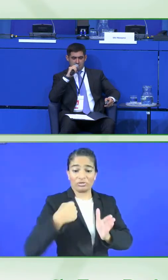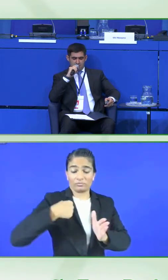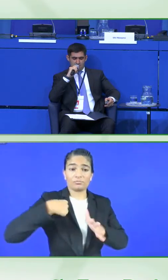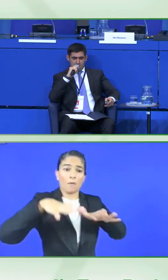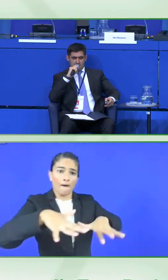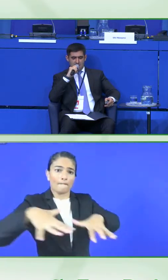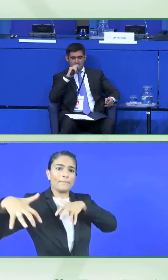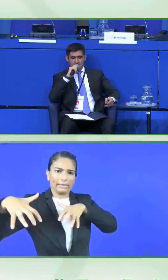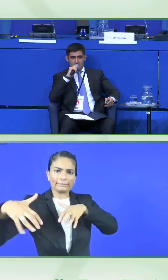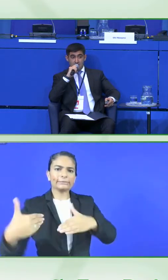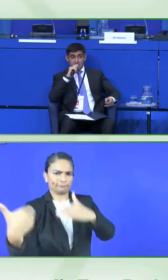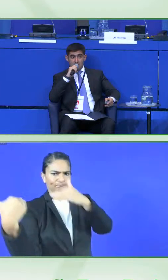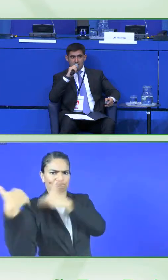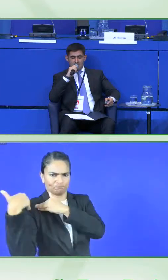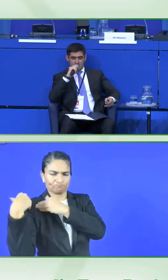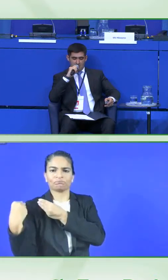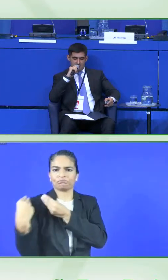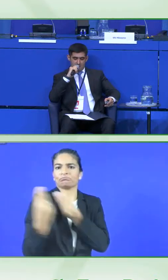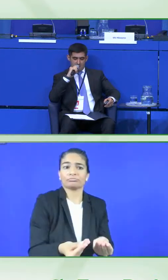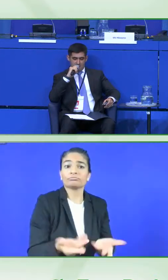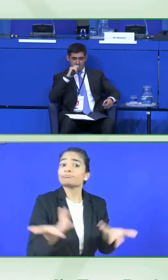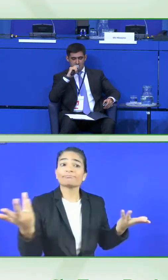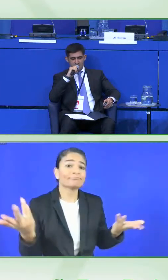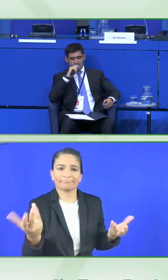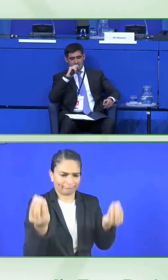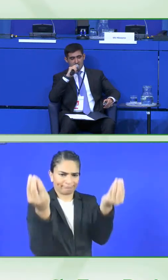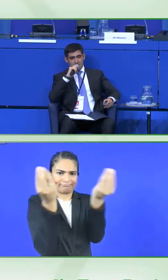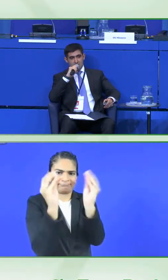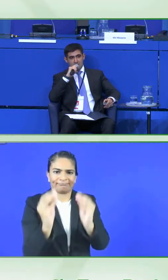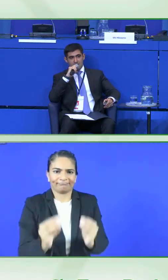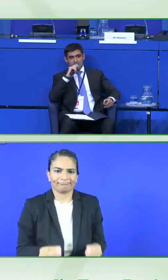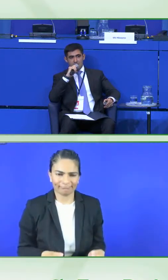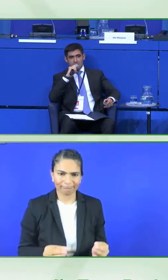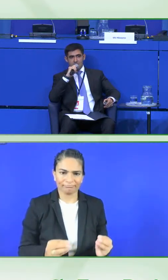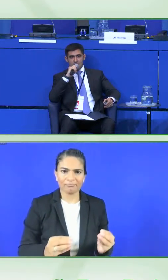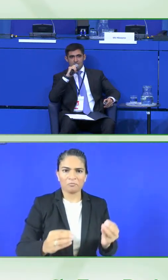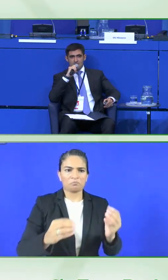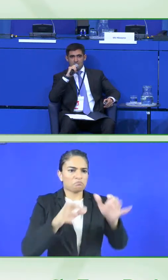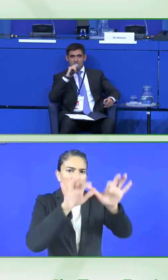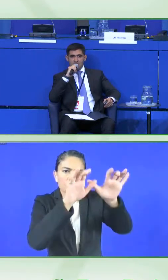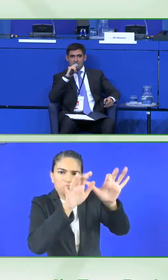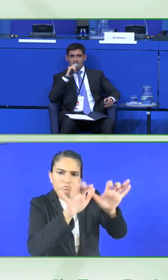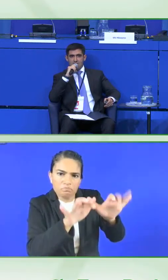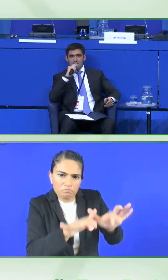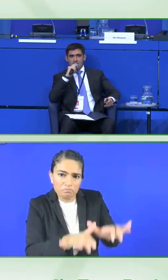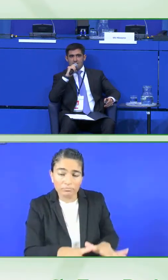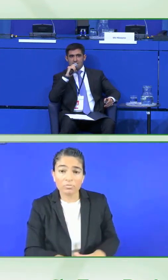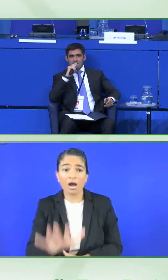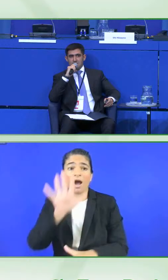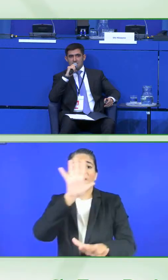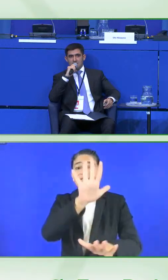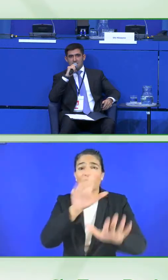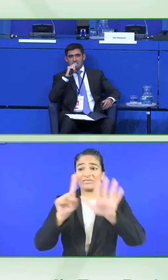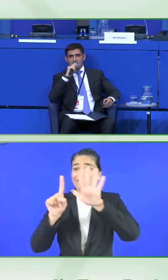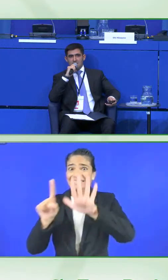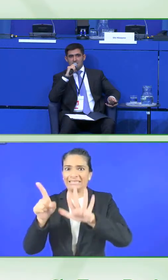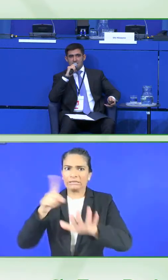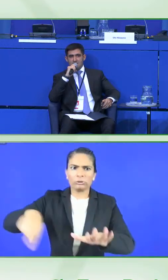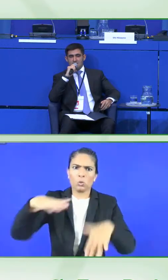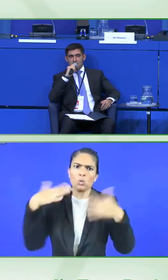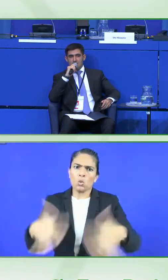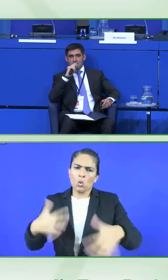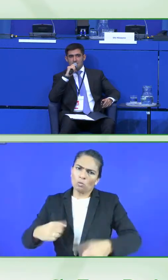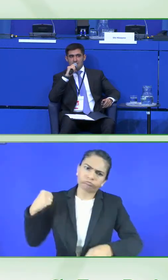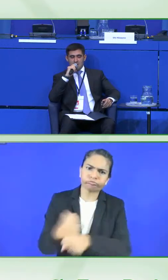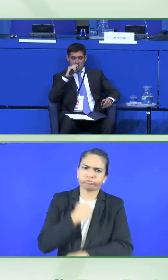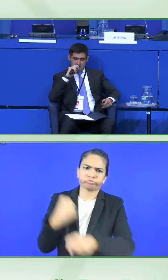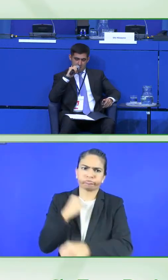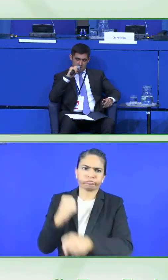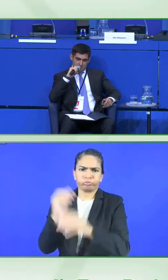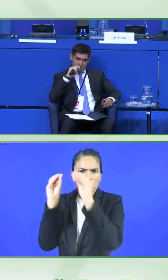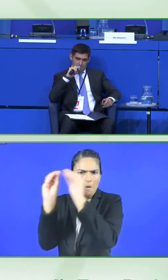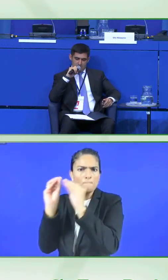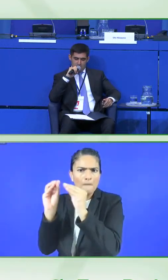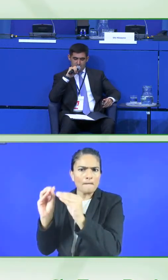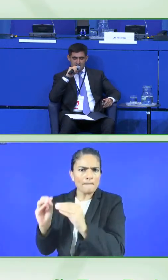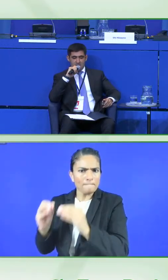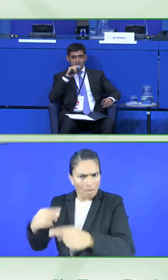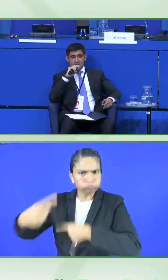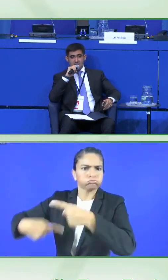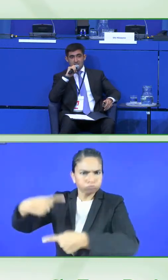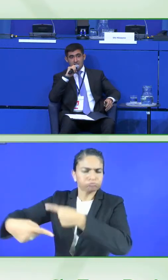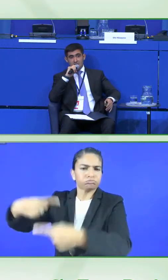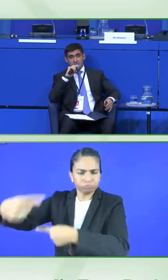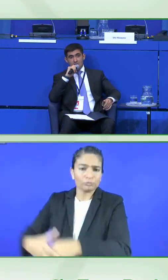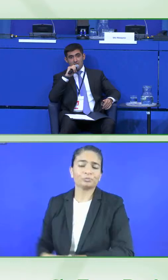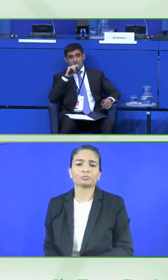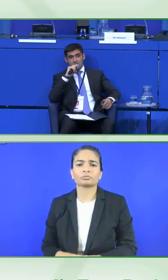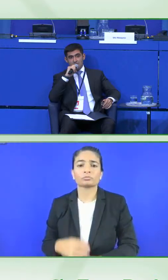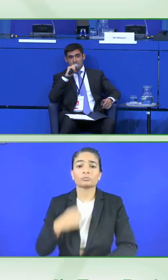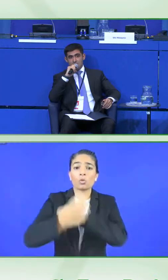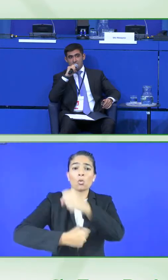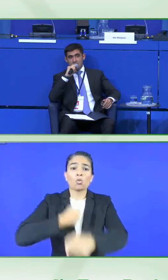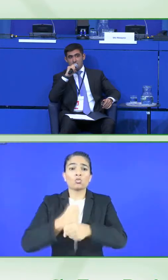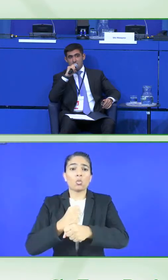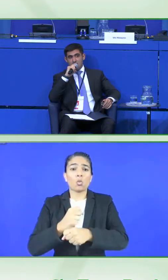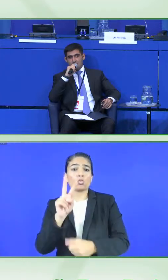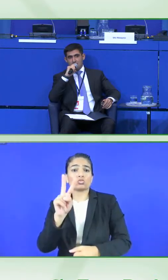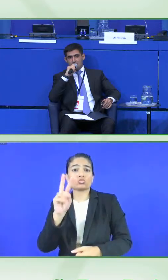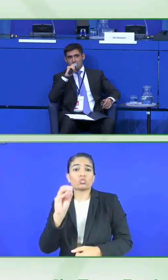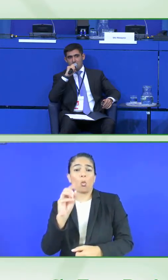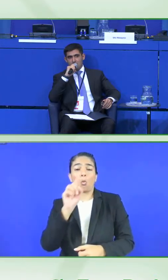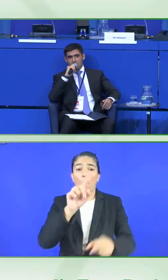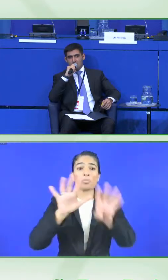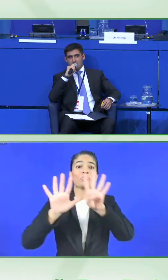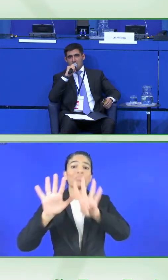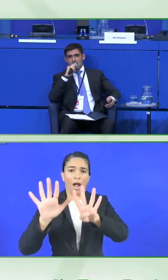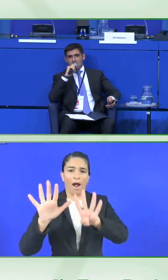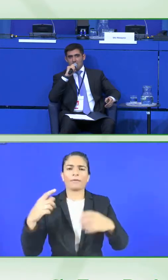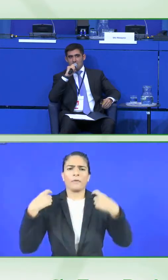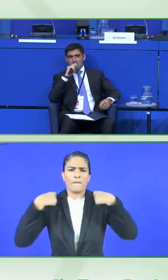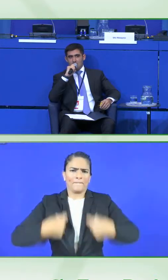in harnessing ego's power in making the social sector much more accessible and prominent.